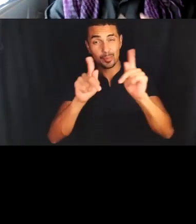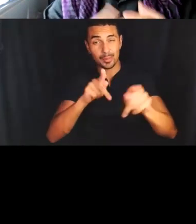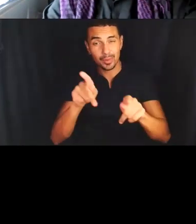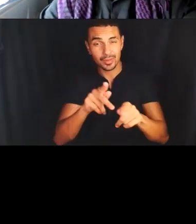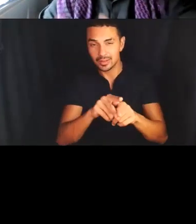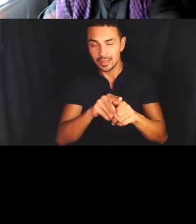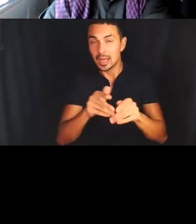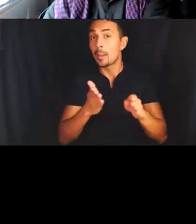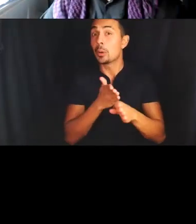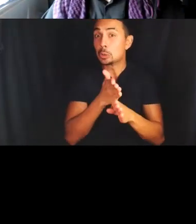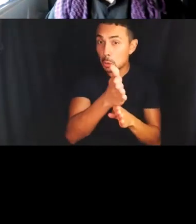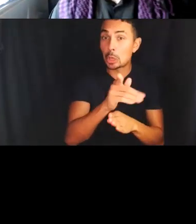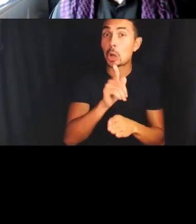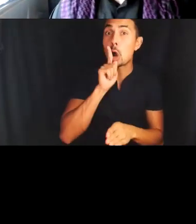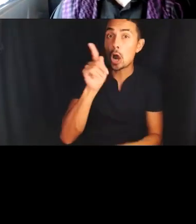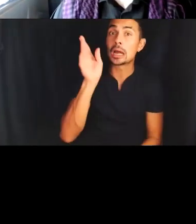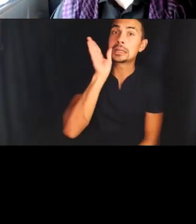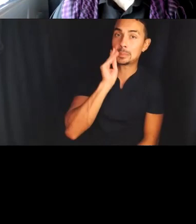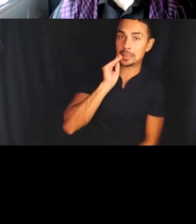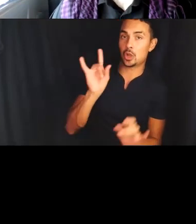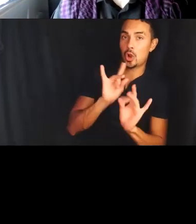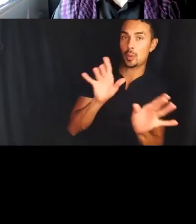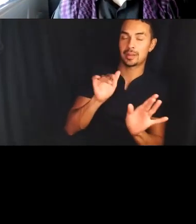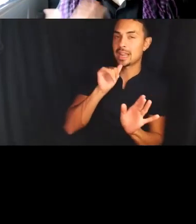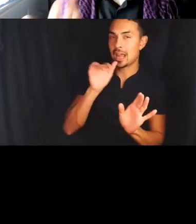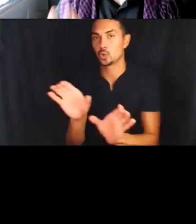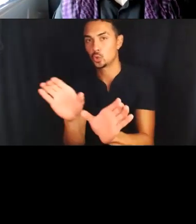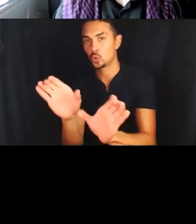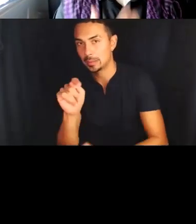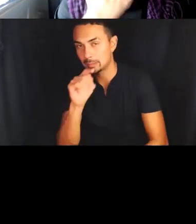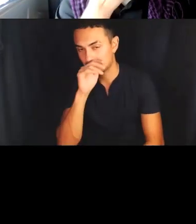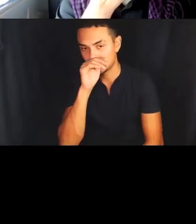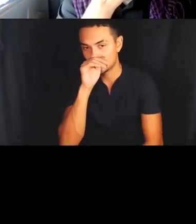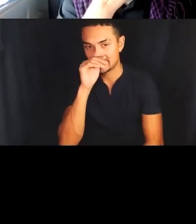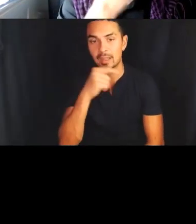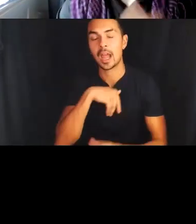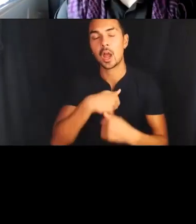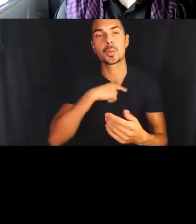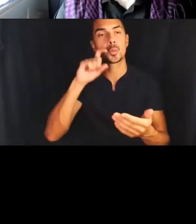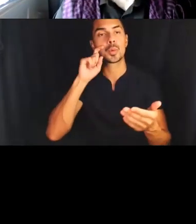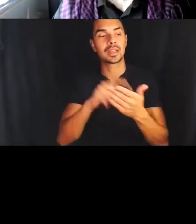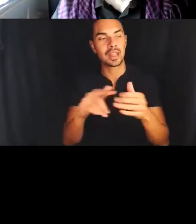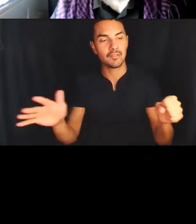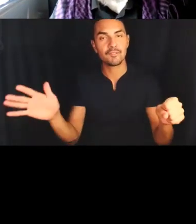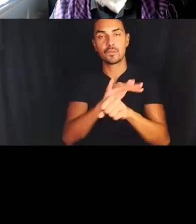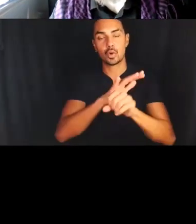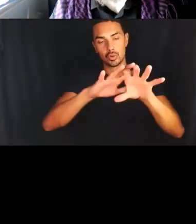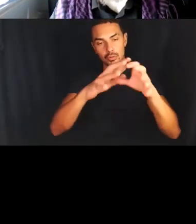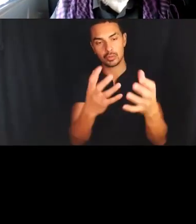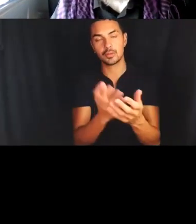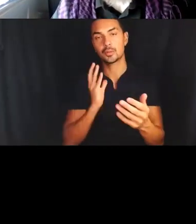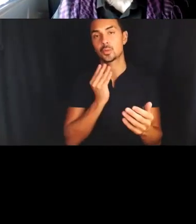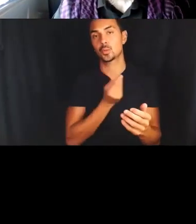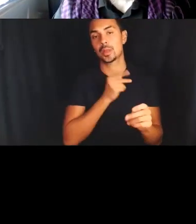So how do we help law enforcement recognize the fullness of trans people and the needs that trans people have?